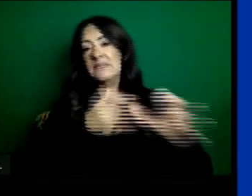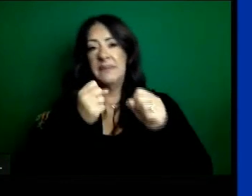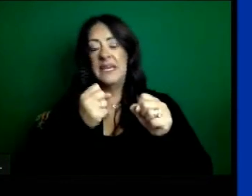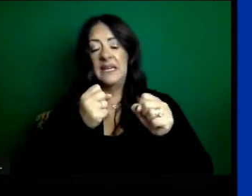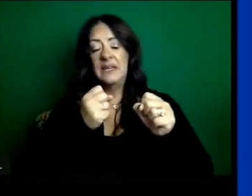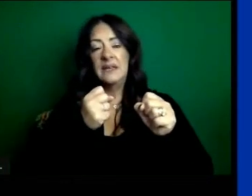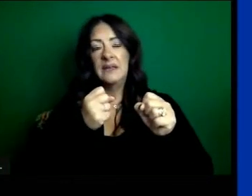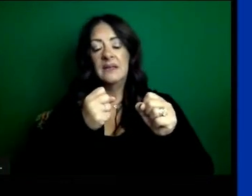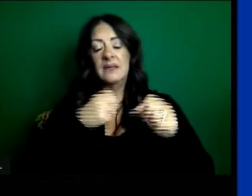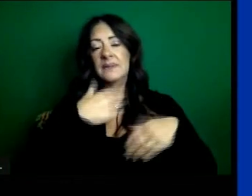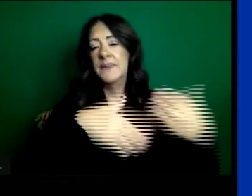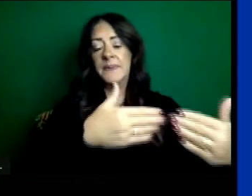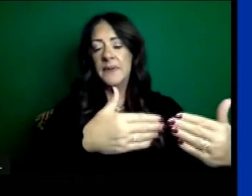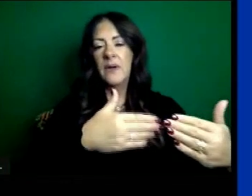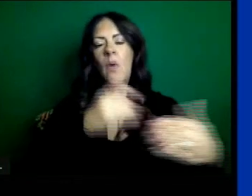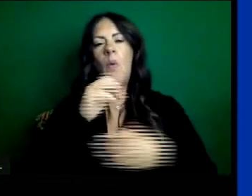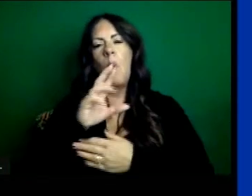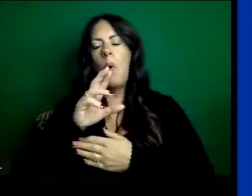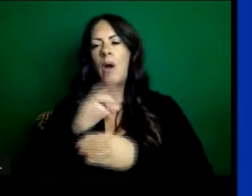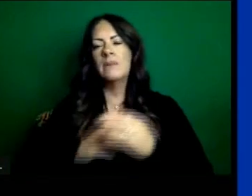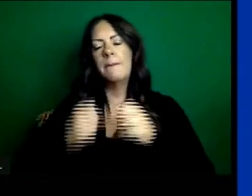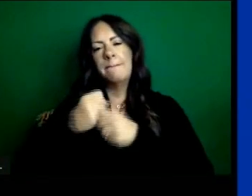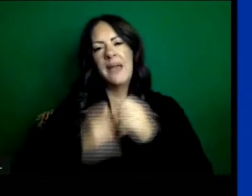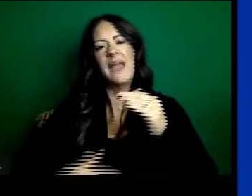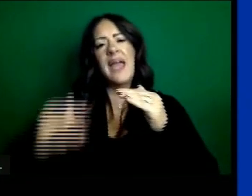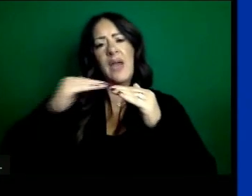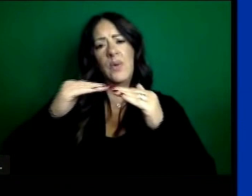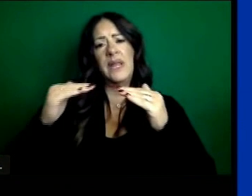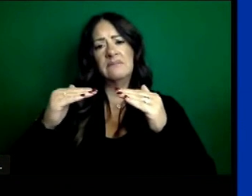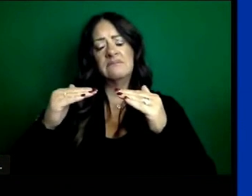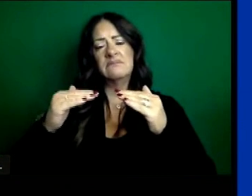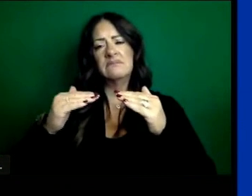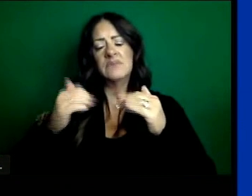ABOUT THIS IDEA THAT THERE'S A CHOICE THAT WE HAVE TO MAKE BETWEEN SPEED IN VACCINATIONS